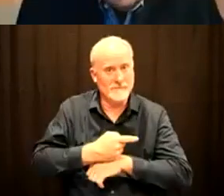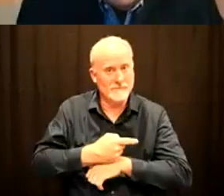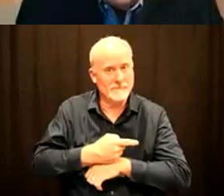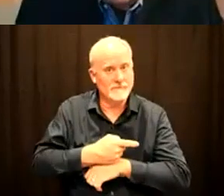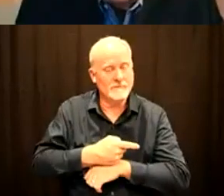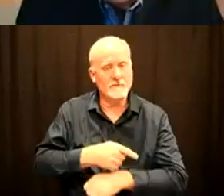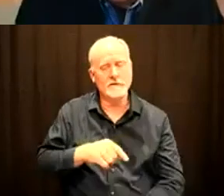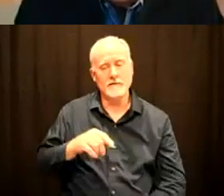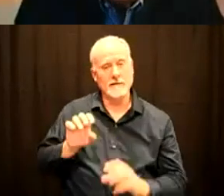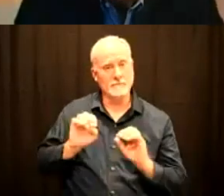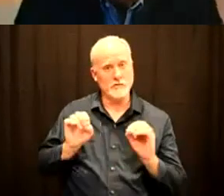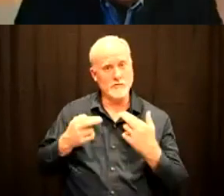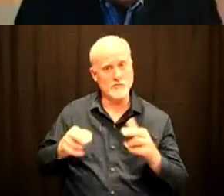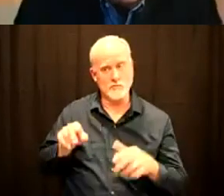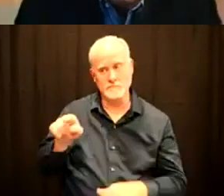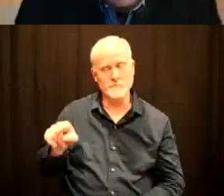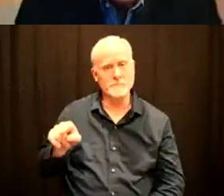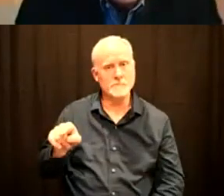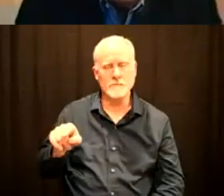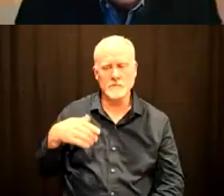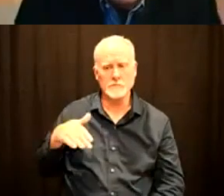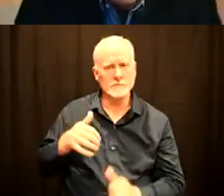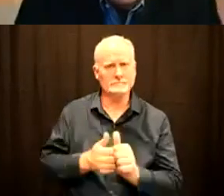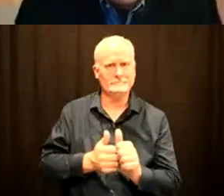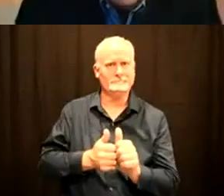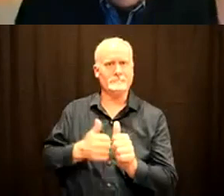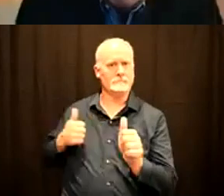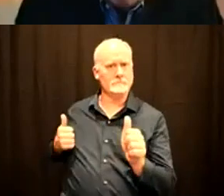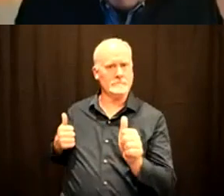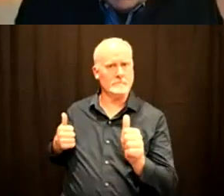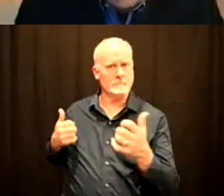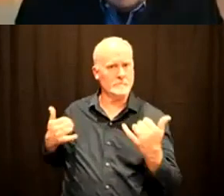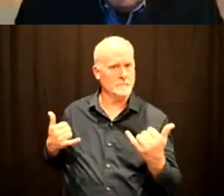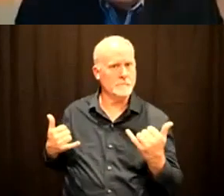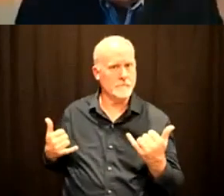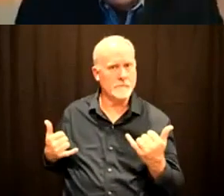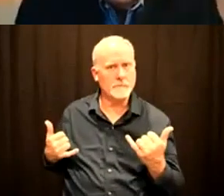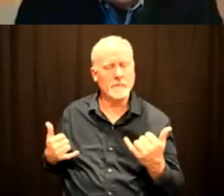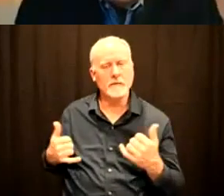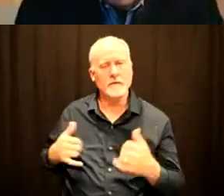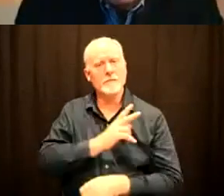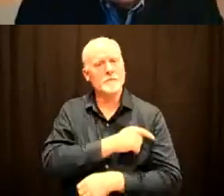is is uh is really backed up and the the uh the patients continue to come in